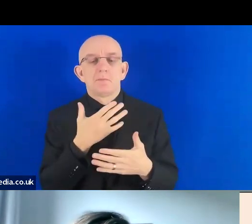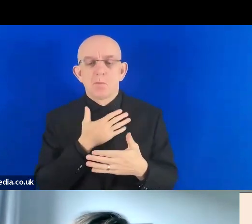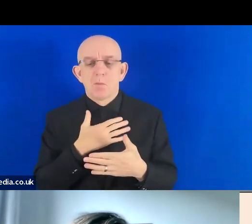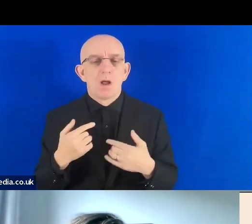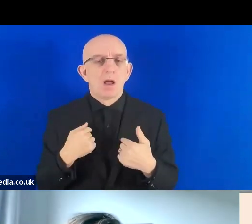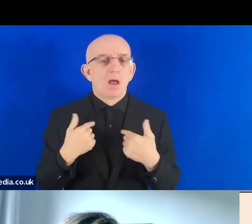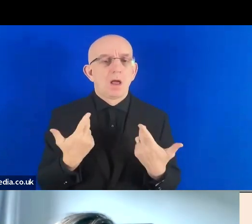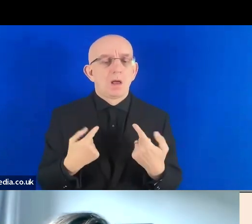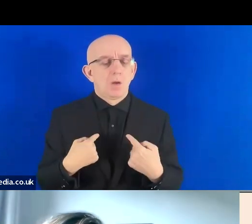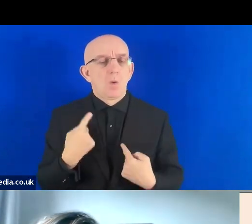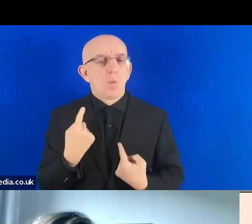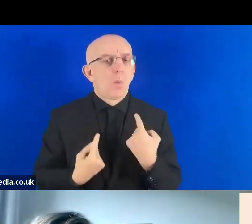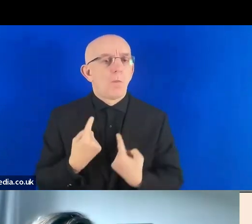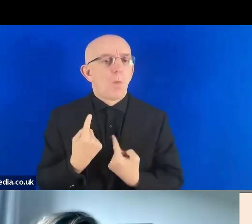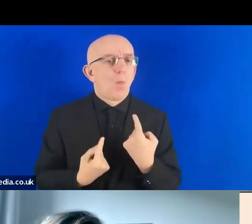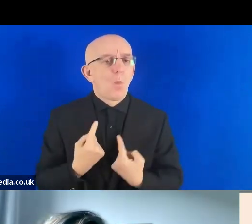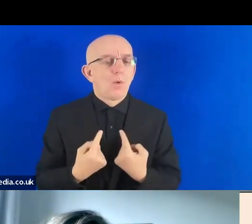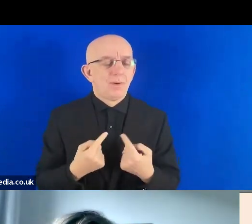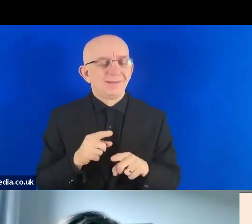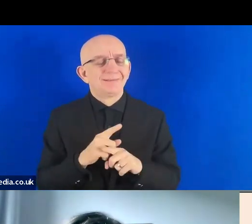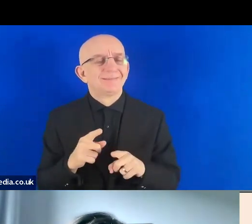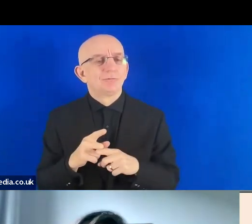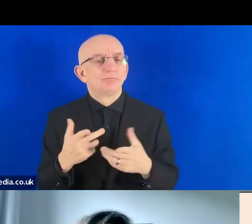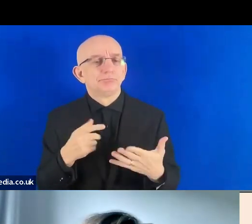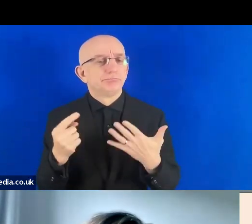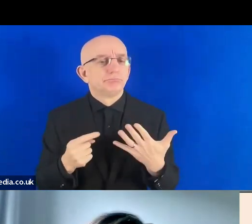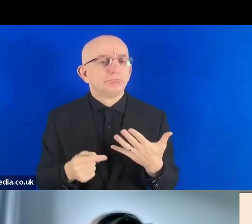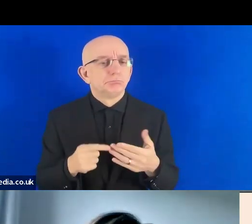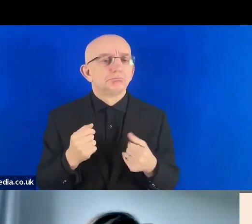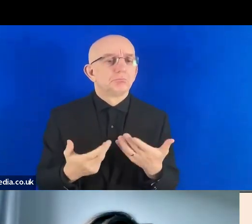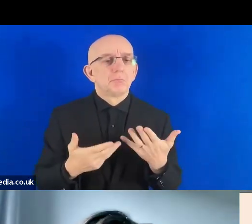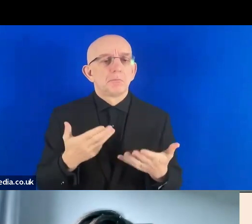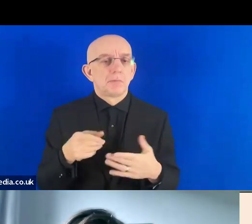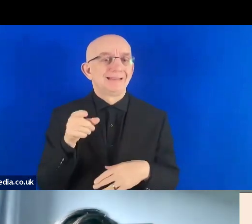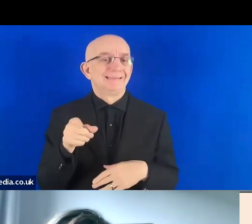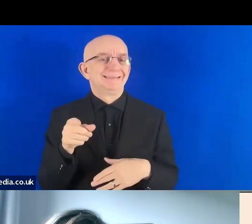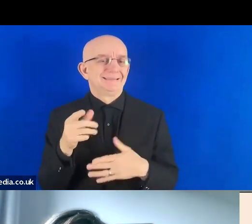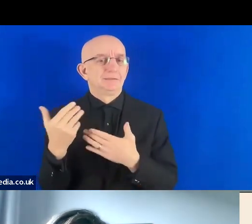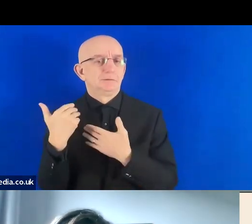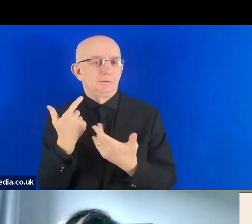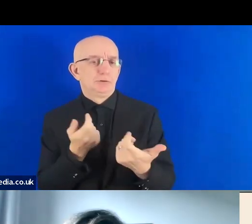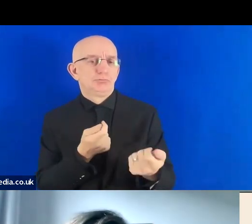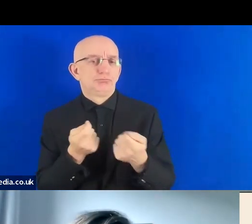and with, sex worker organizations, trans organizations, LGBTQ. I